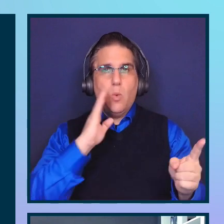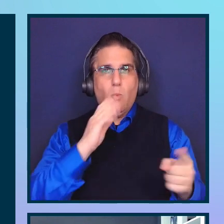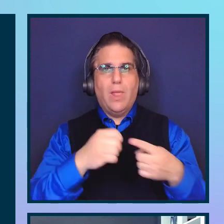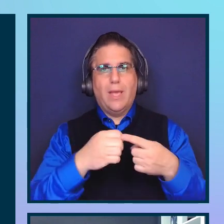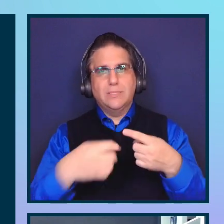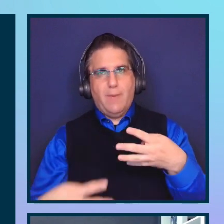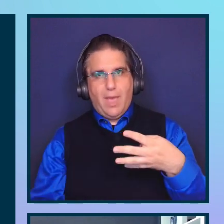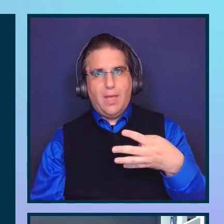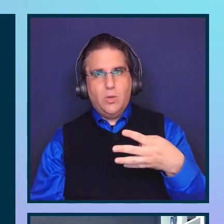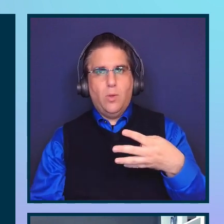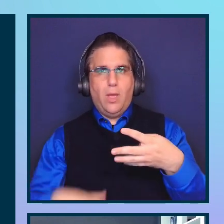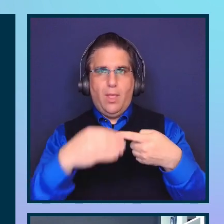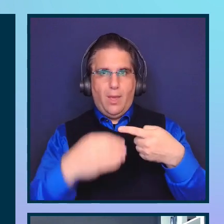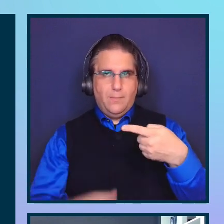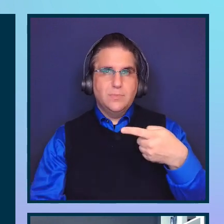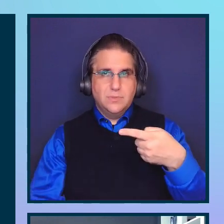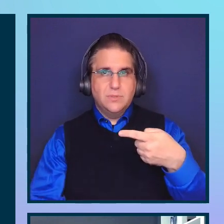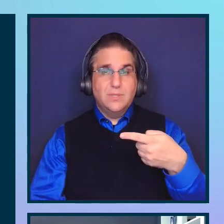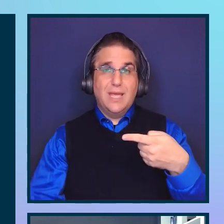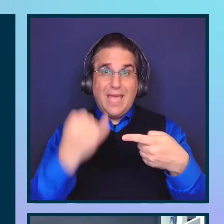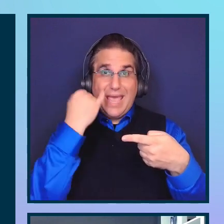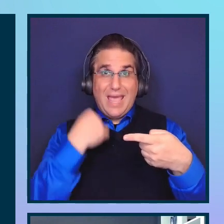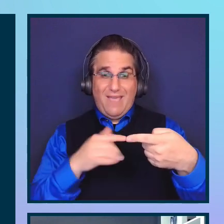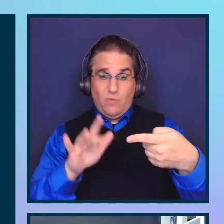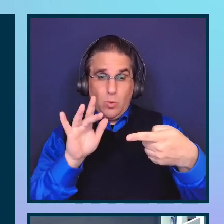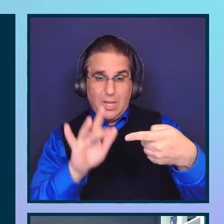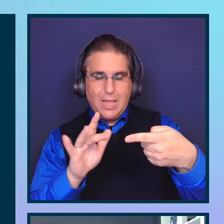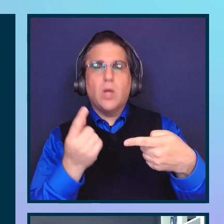when you click here, now you have 10 options, five options.